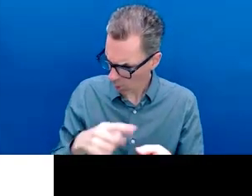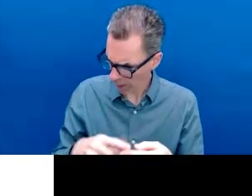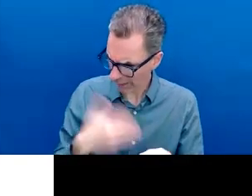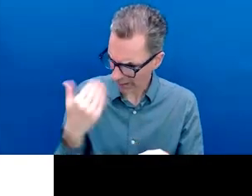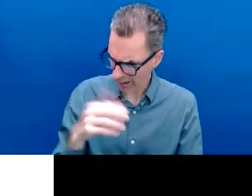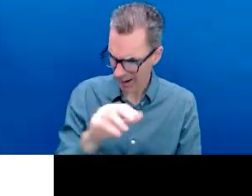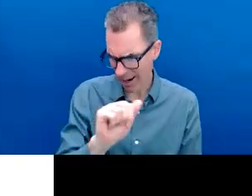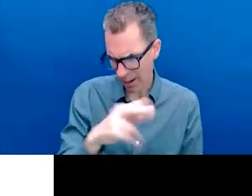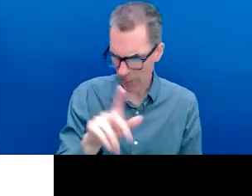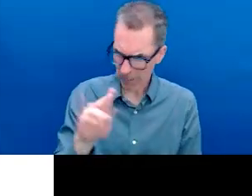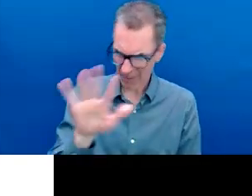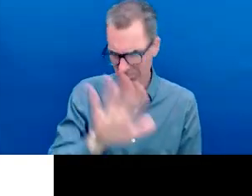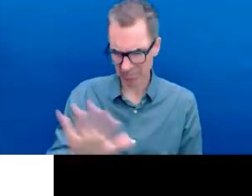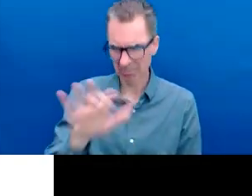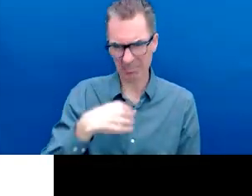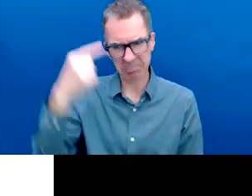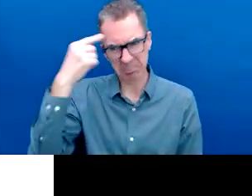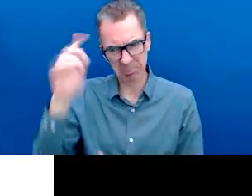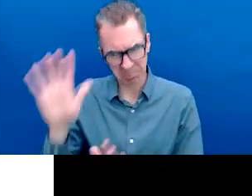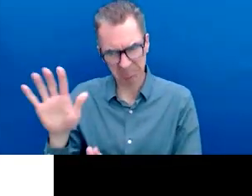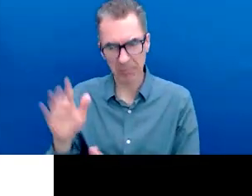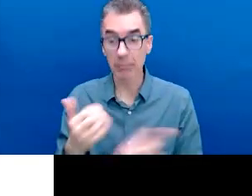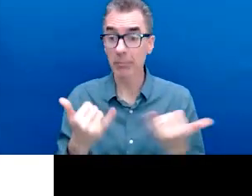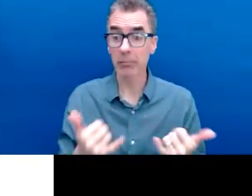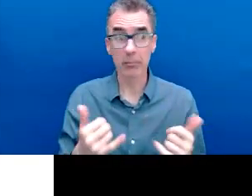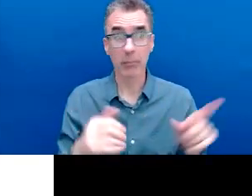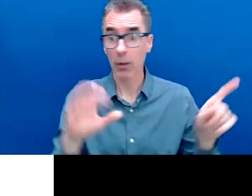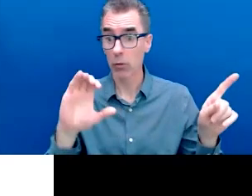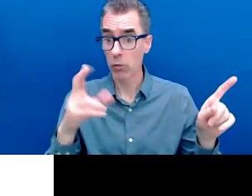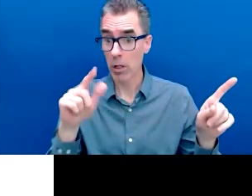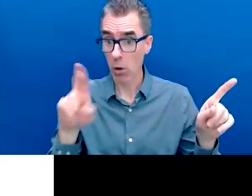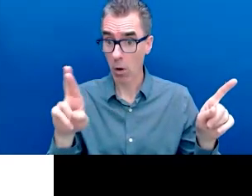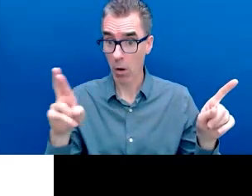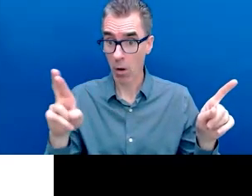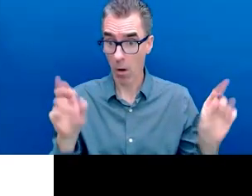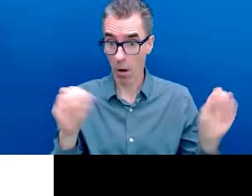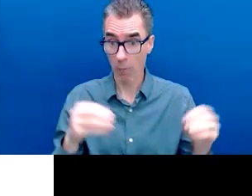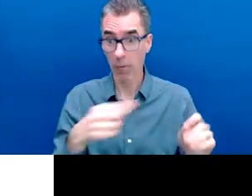Right now, the Chancellor's office really is focused on what they call